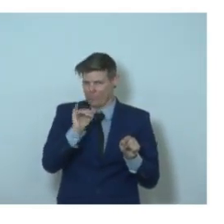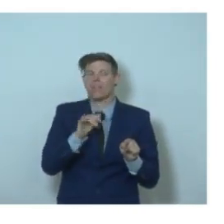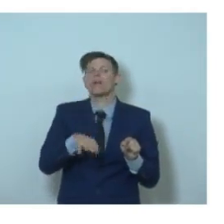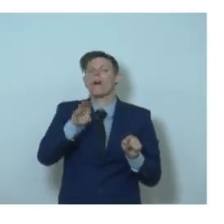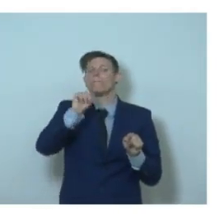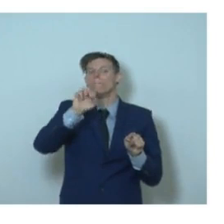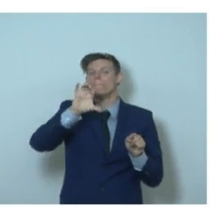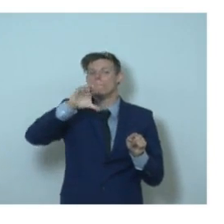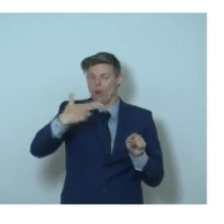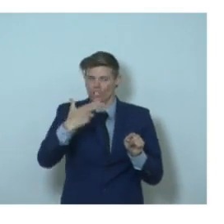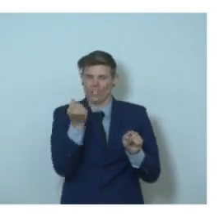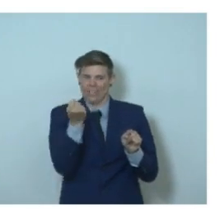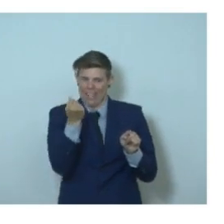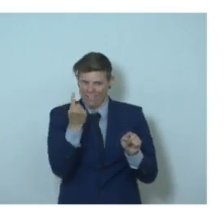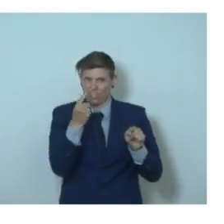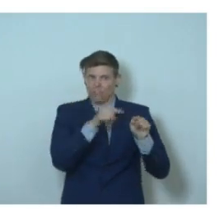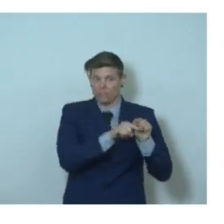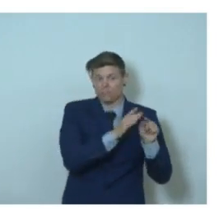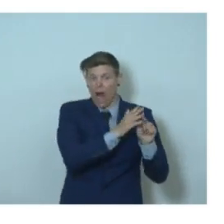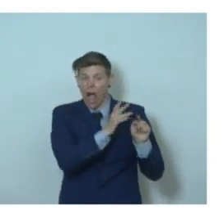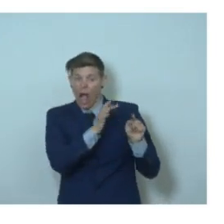ON MAY 11TH ALL THE WAY UP TO ABOUT ME.